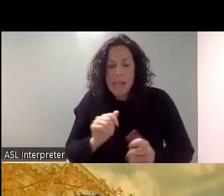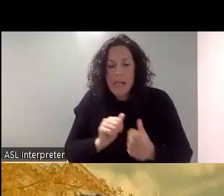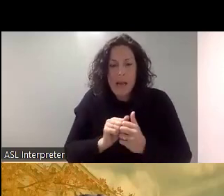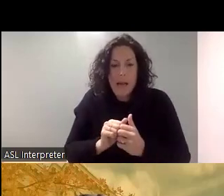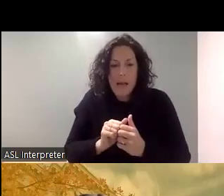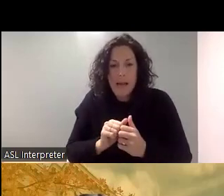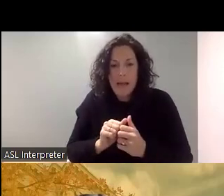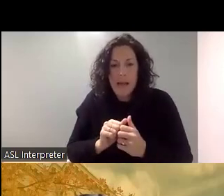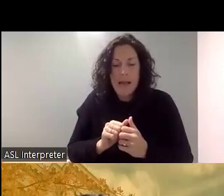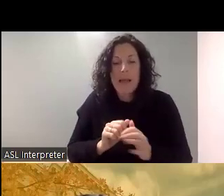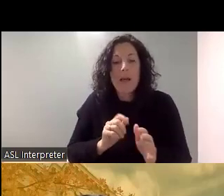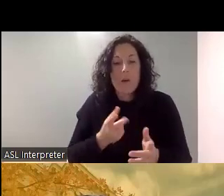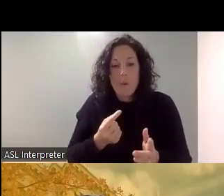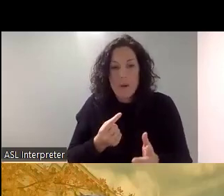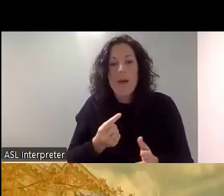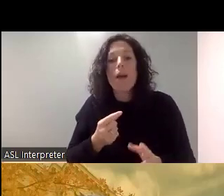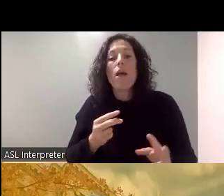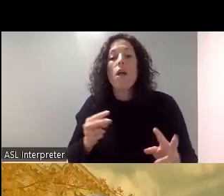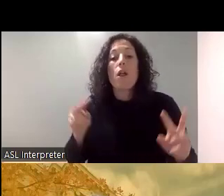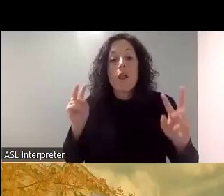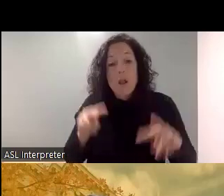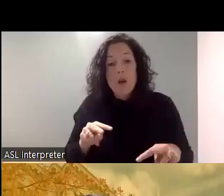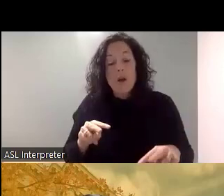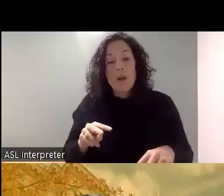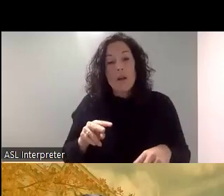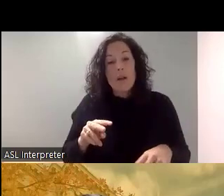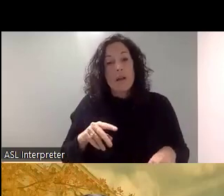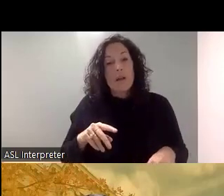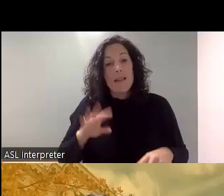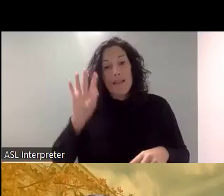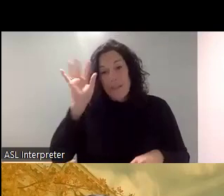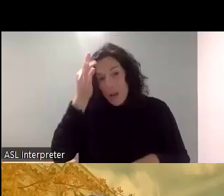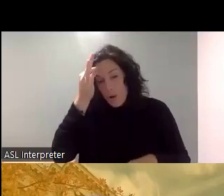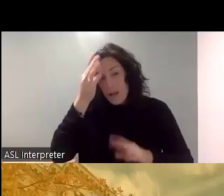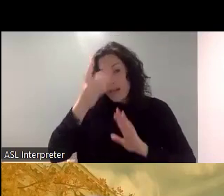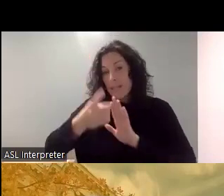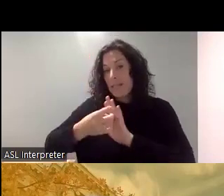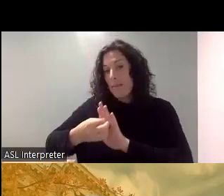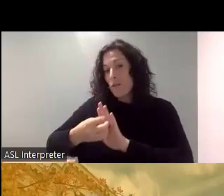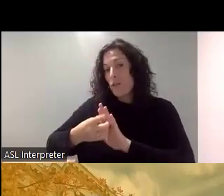and that is to take a look at the Federal Demonstration Partnership website.